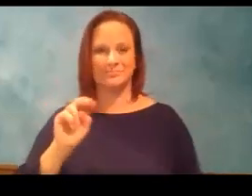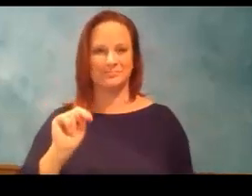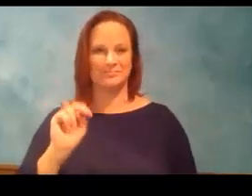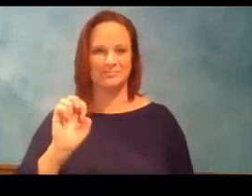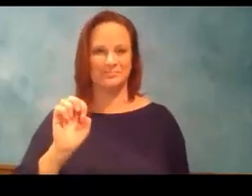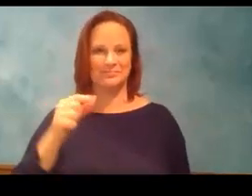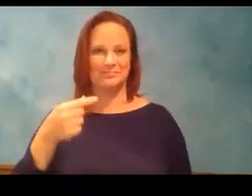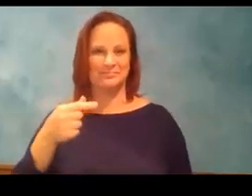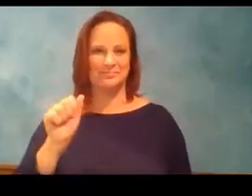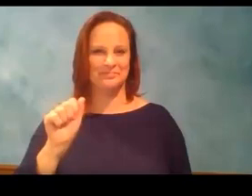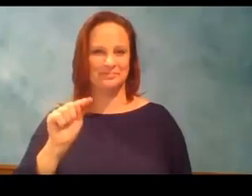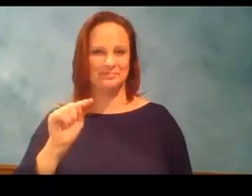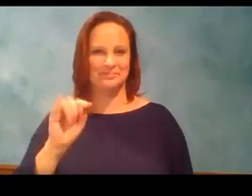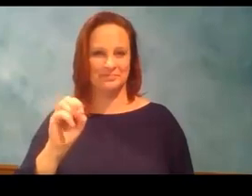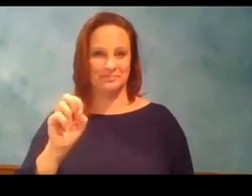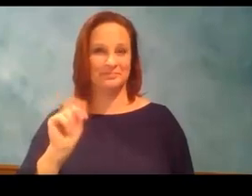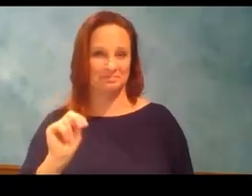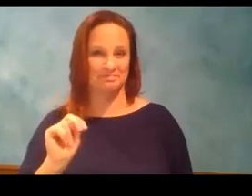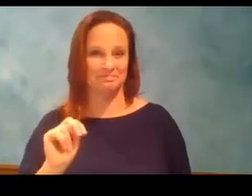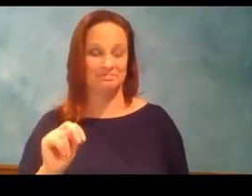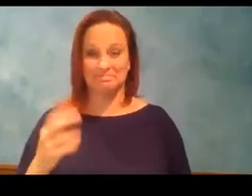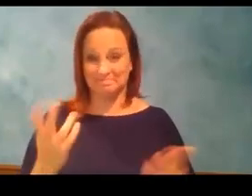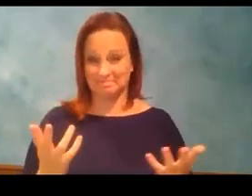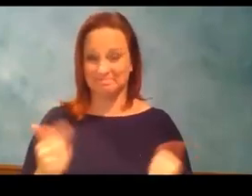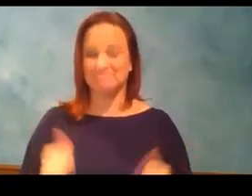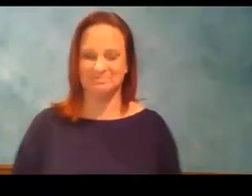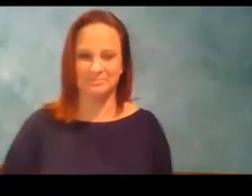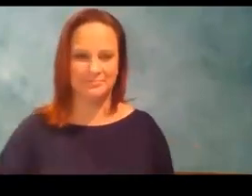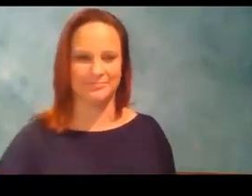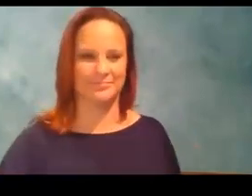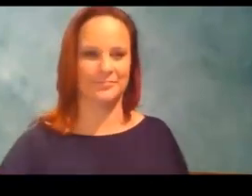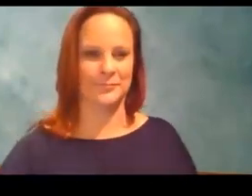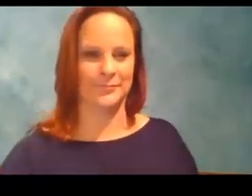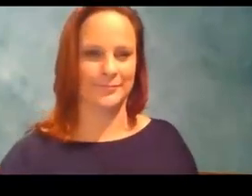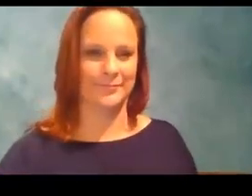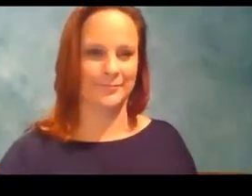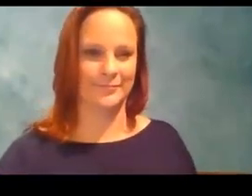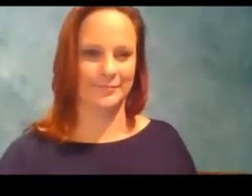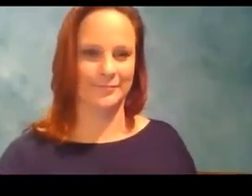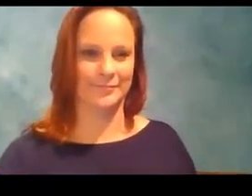So now I'm going to show you the non-manuals that you'll use when using negation.